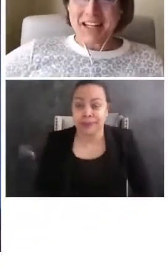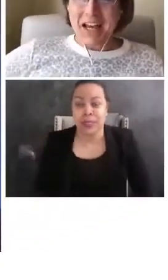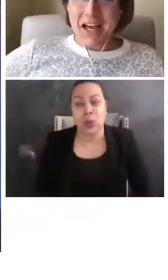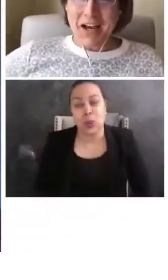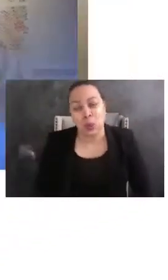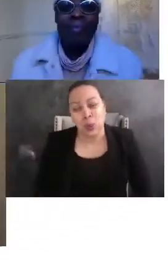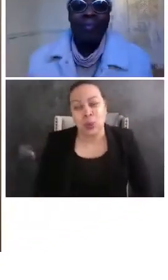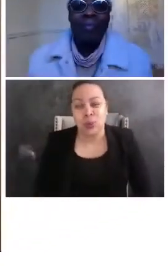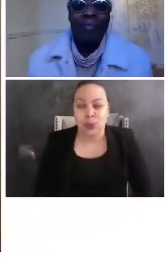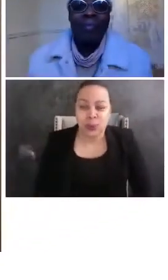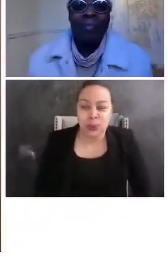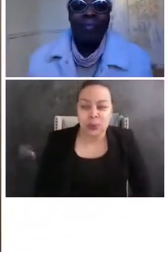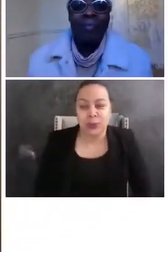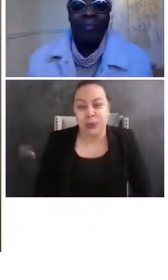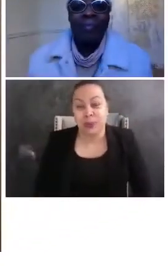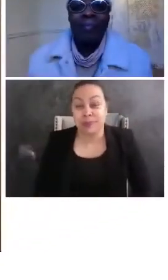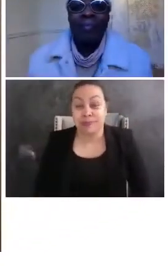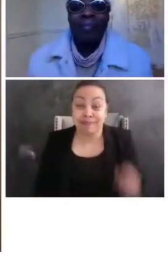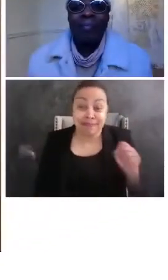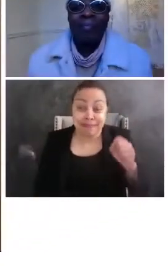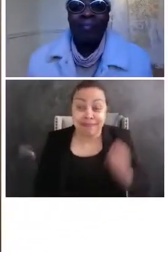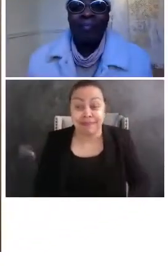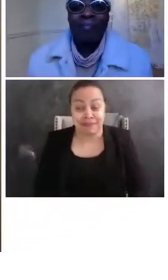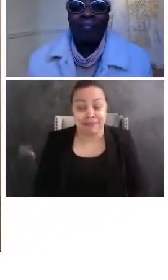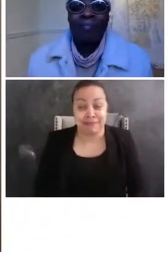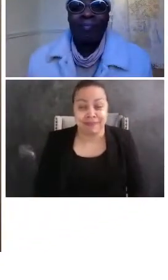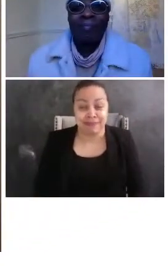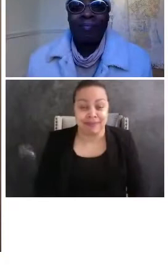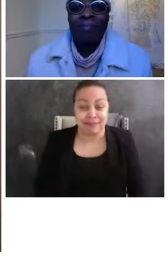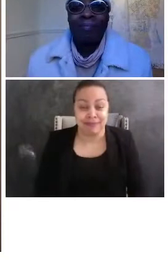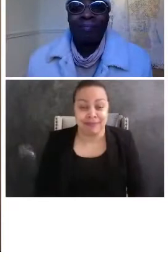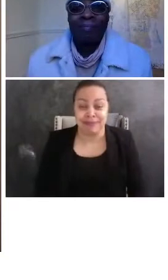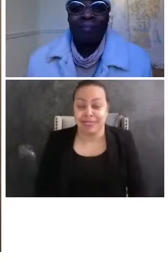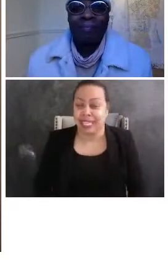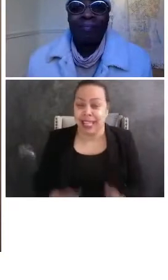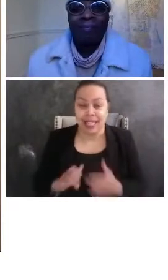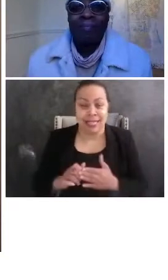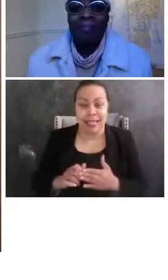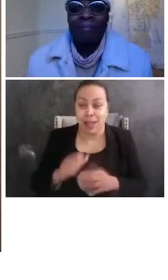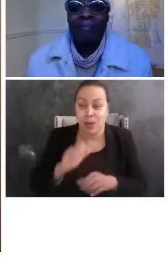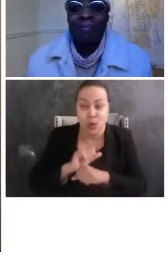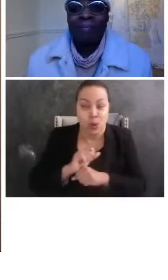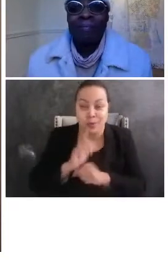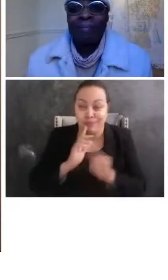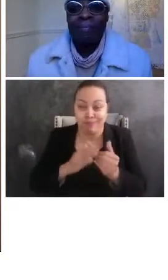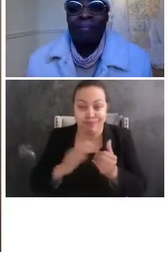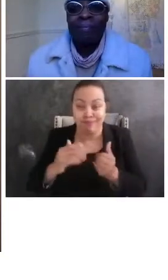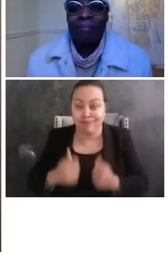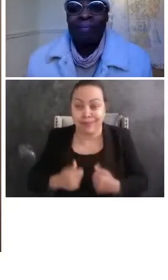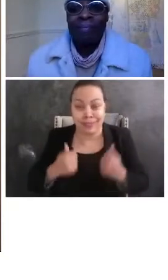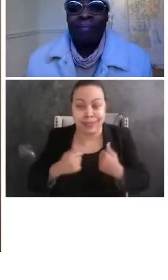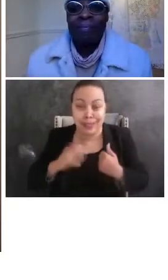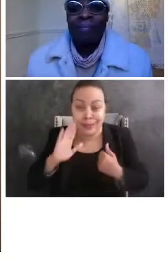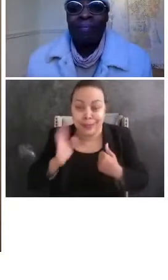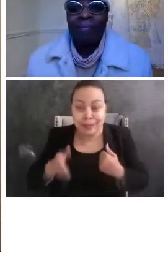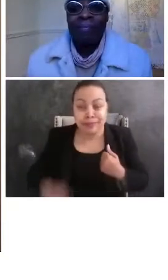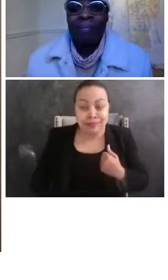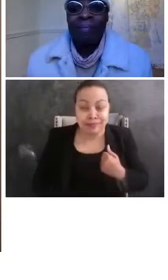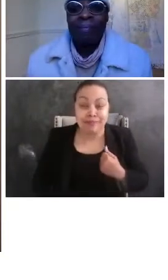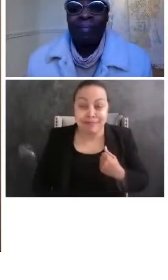Man, yeah. This is a lifetime work.